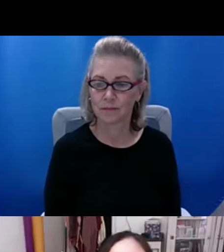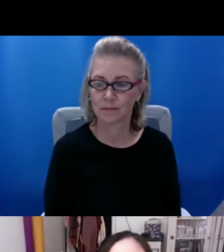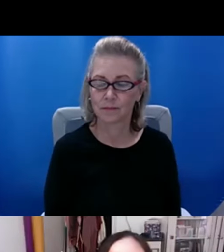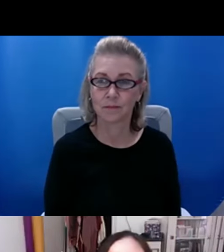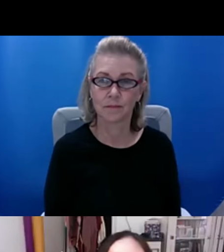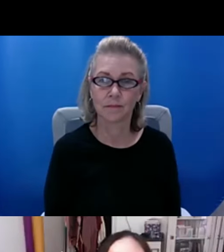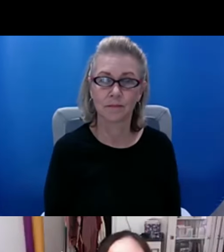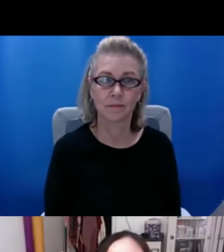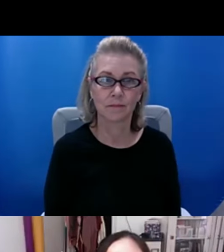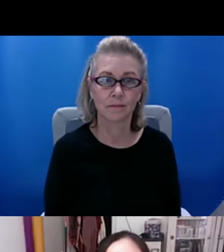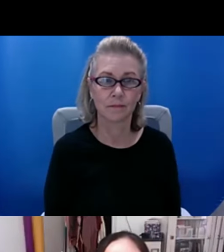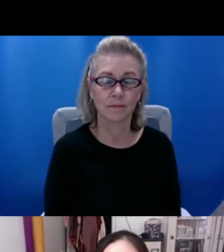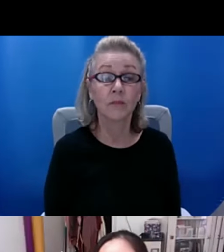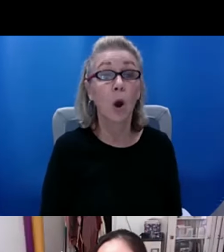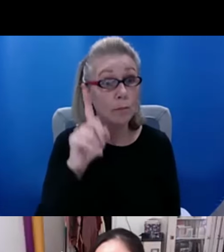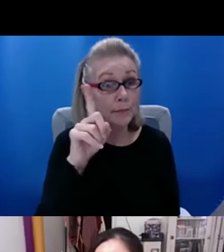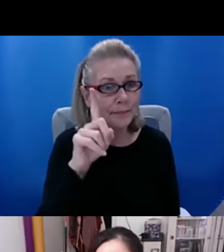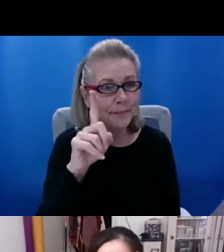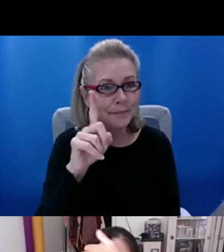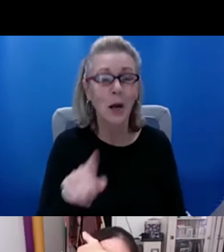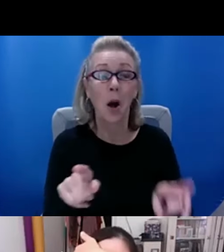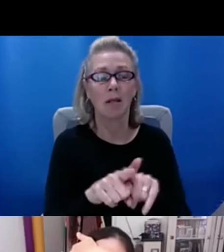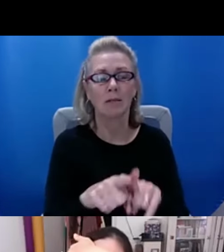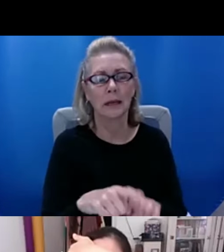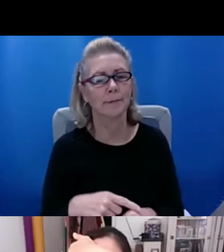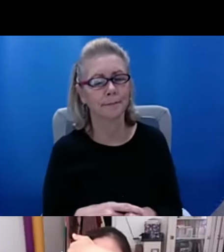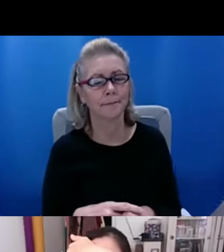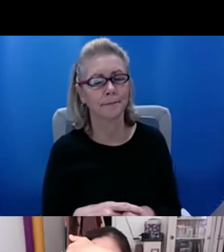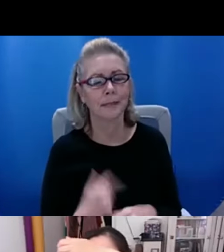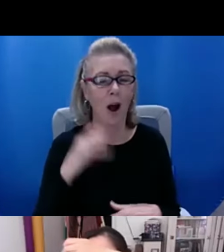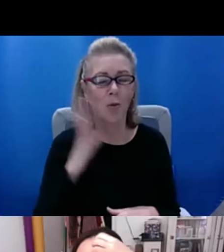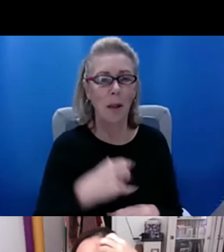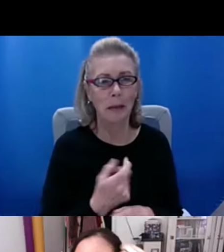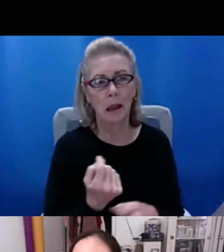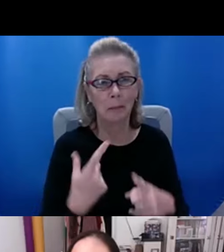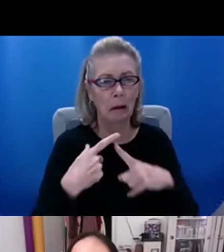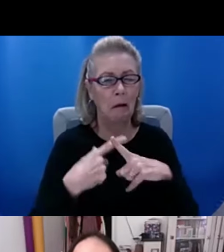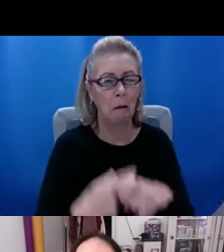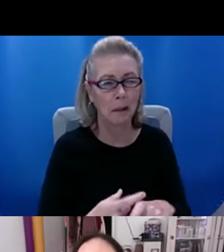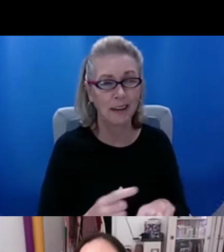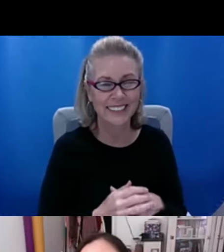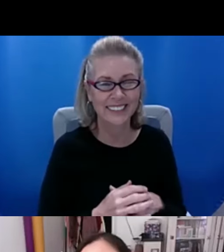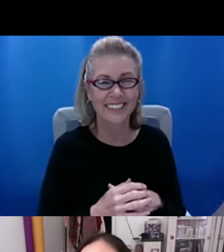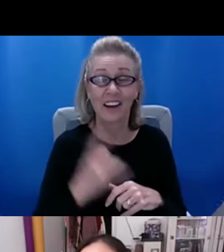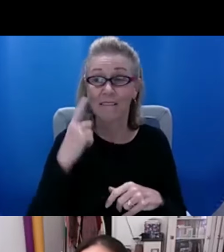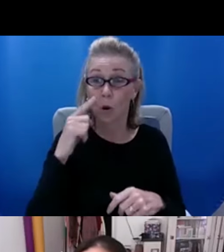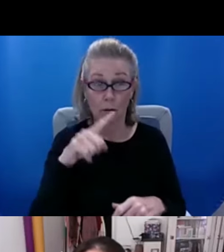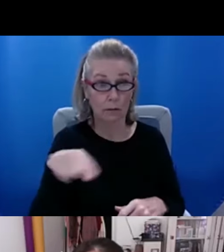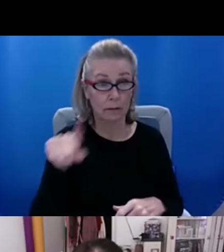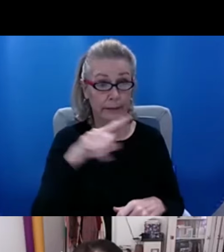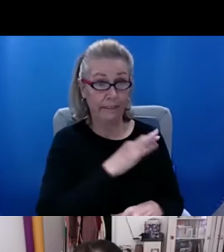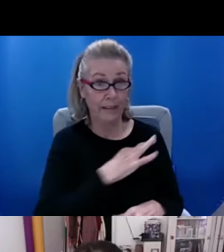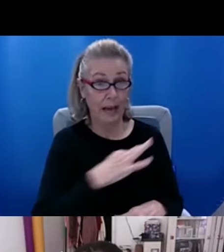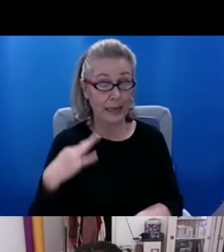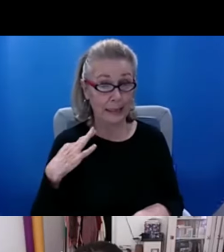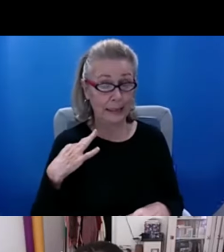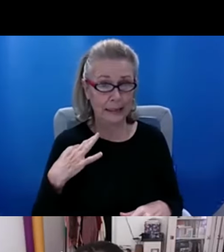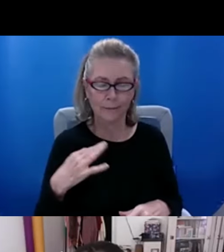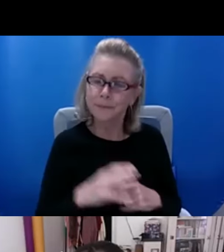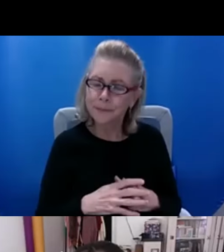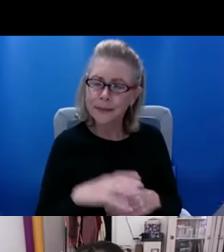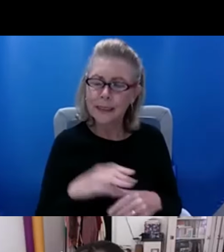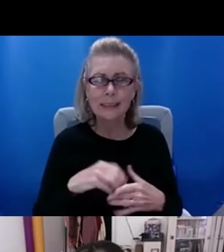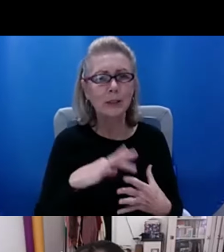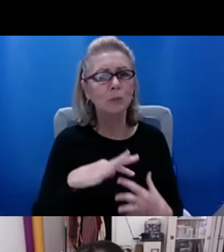And also, I'm going to complicate this for faculty. In the spirit of inclusion, there is a survey